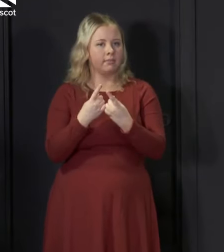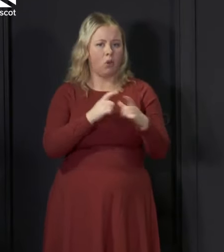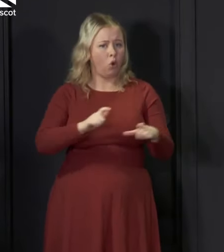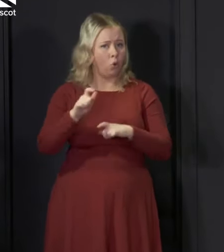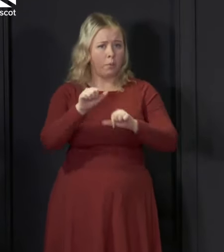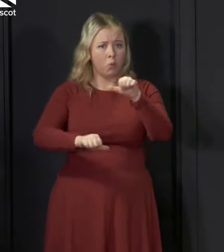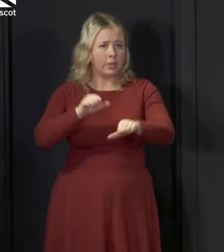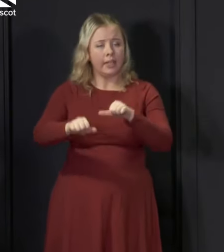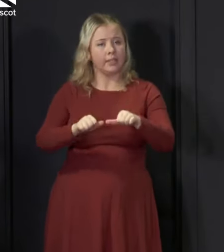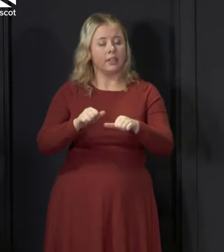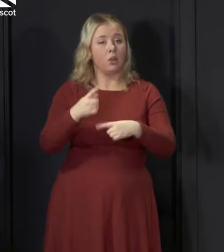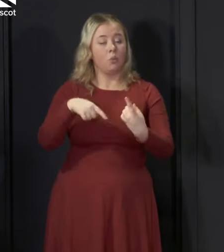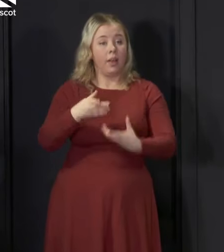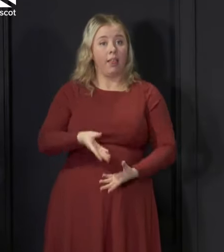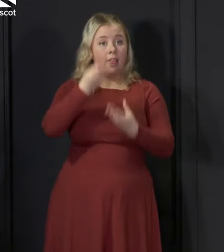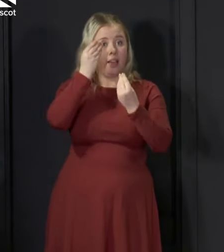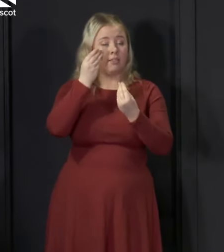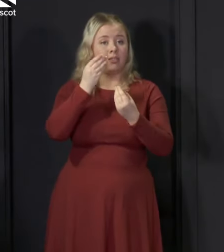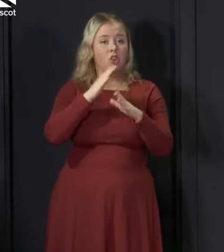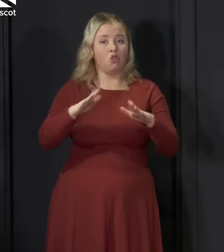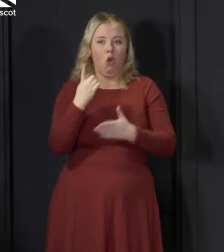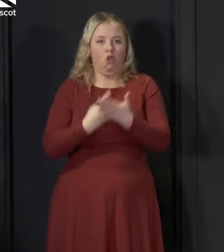this virus, and Scotland is far from unique here, this is the case in all countries as